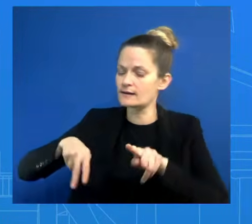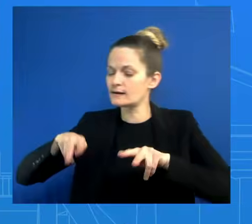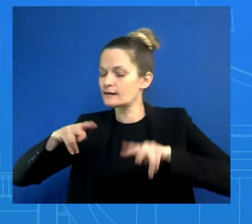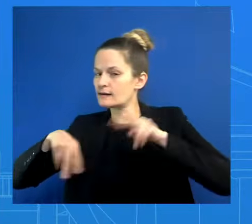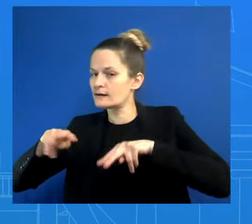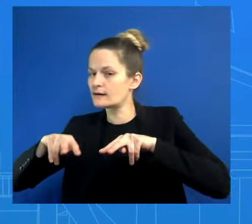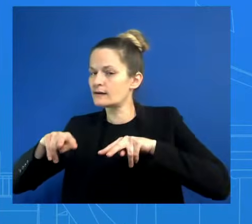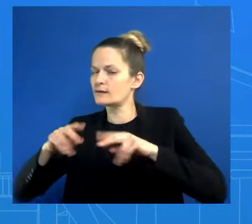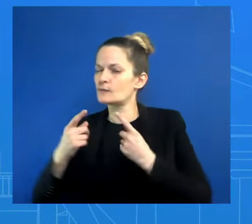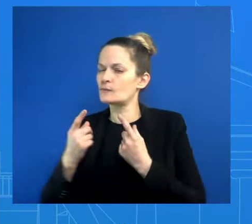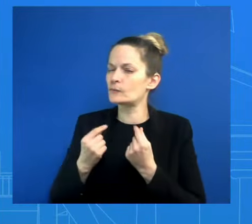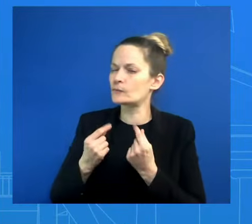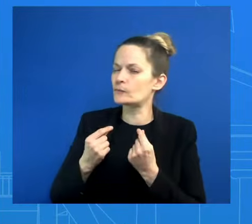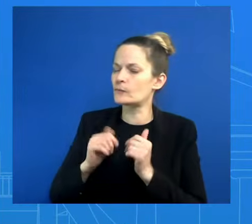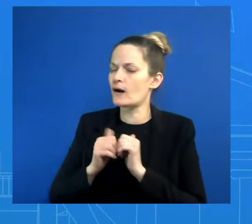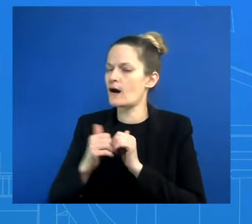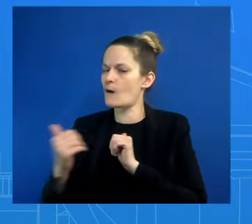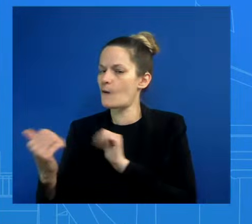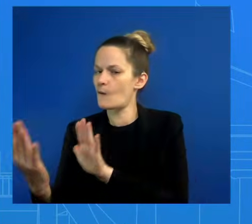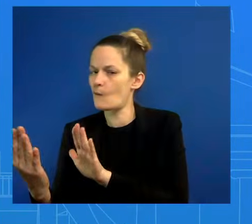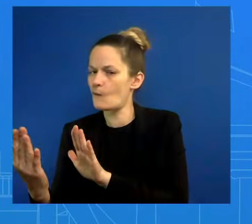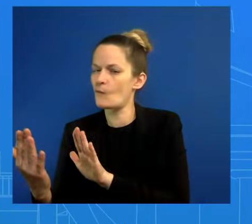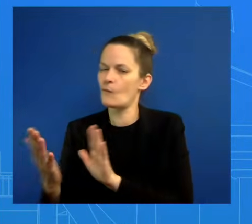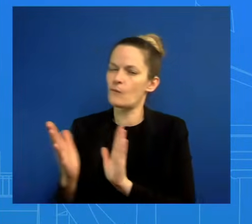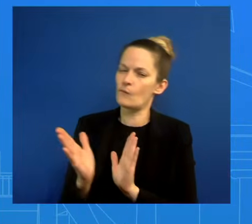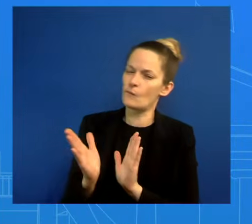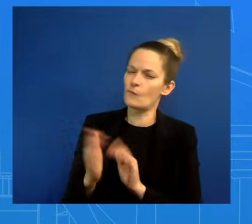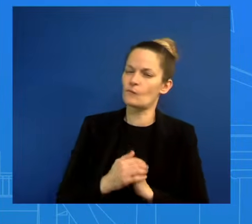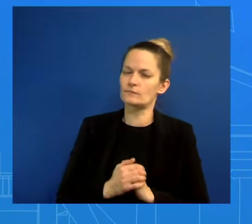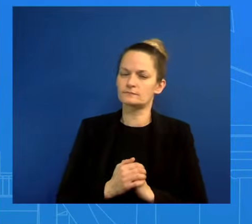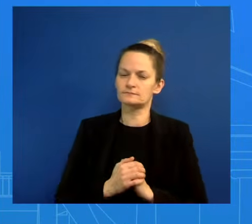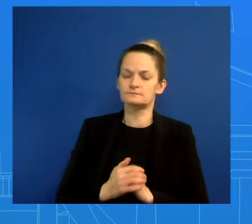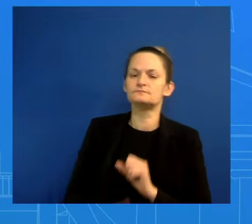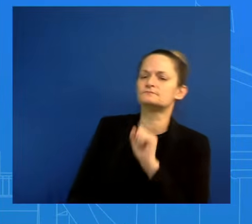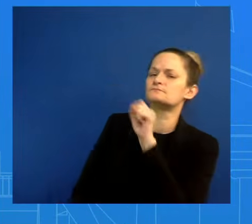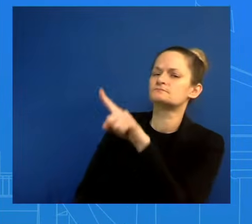Can you comment on the timing of the $425 million arms sales